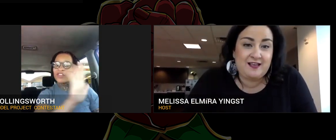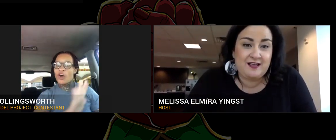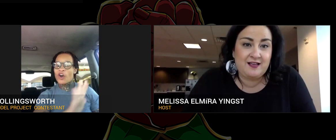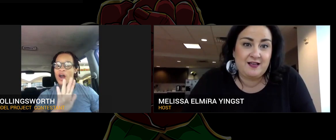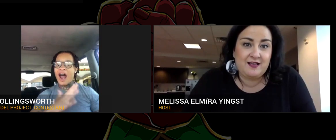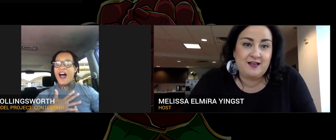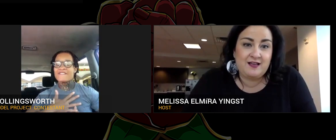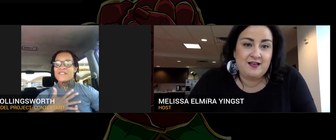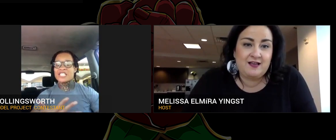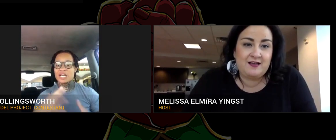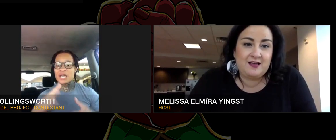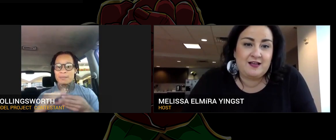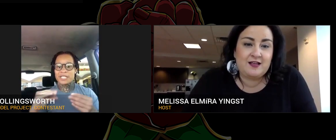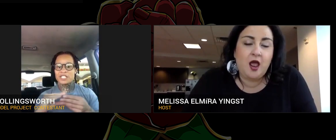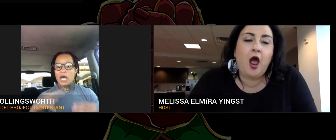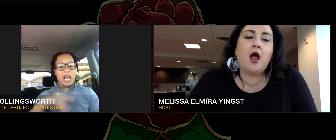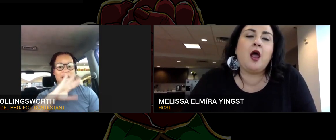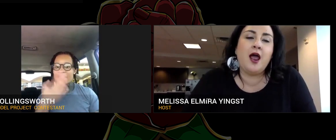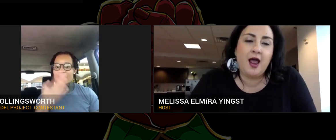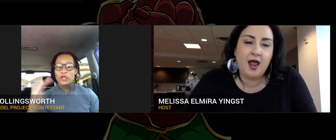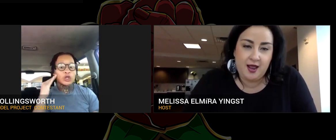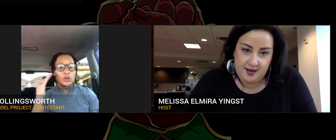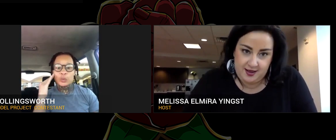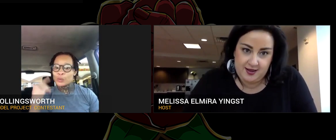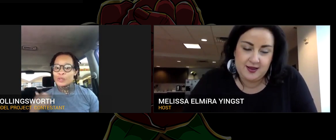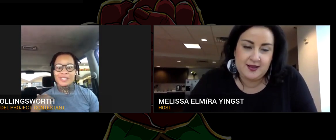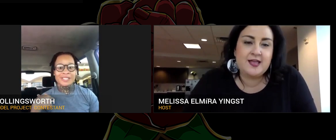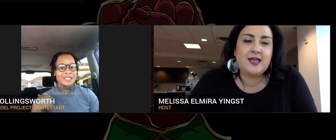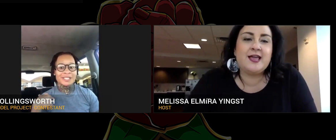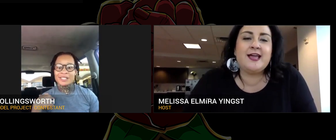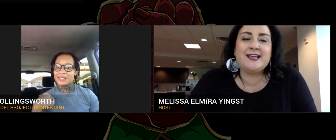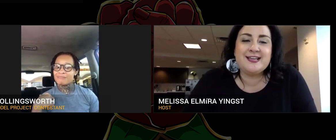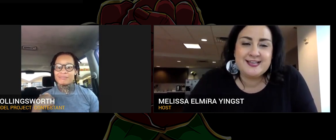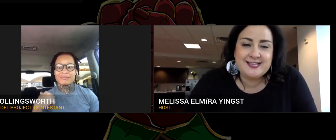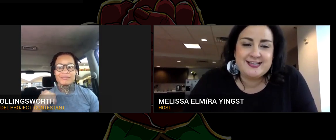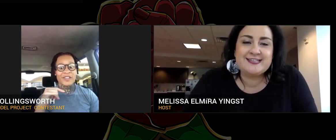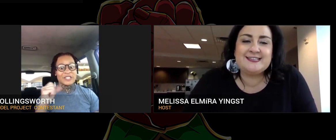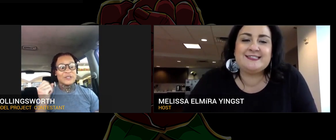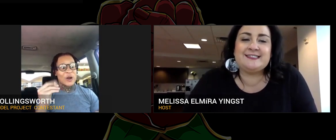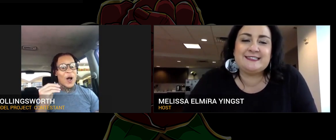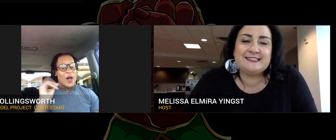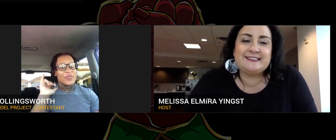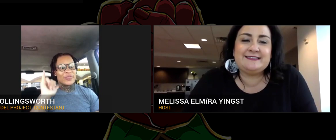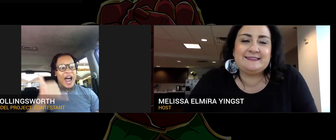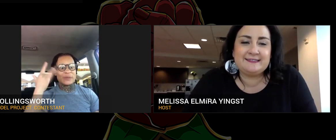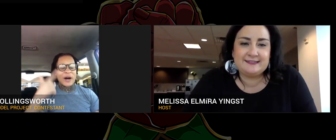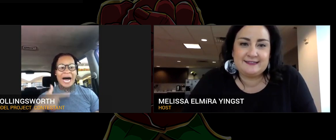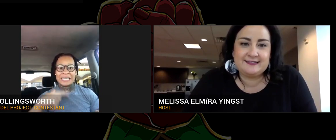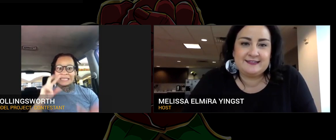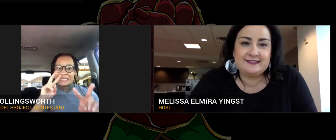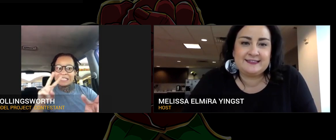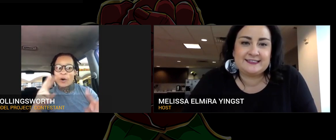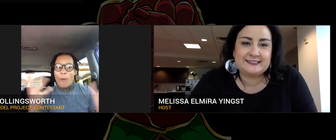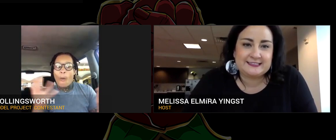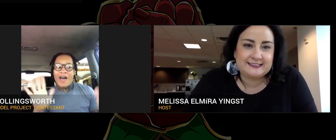It's their confession message. Ohh. I never knew about it. So, that was why while watching it,